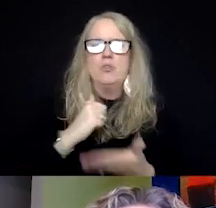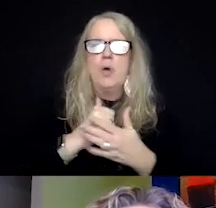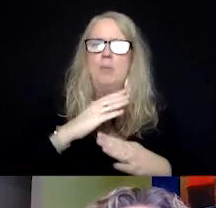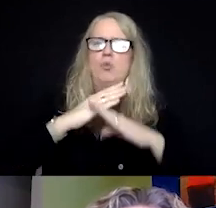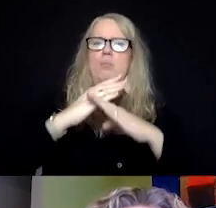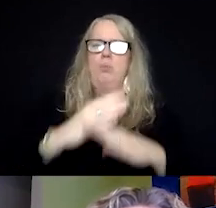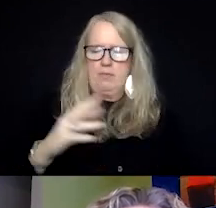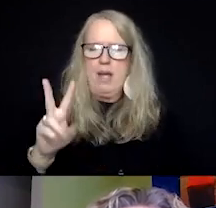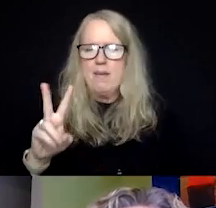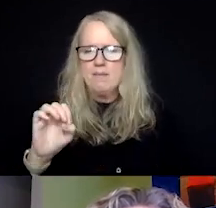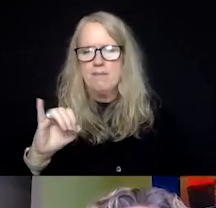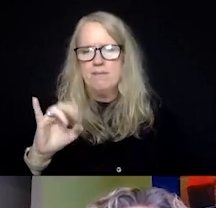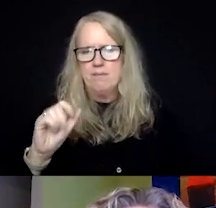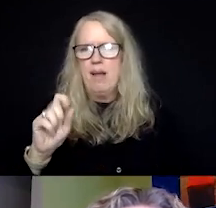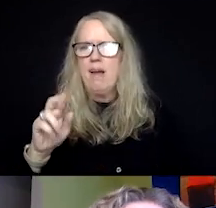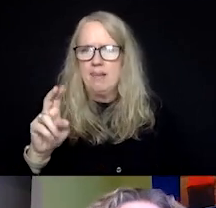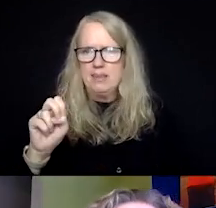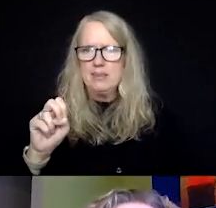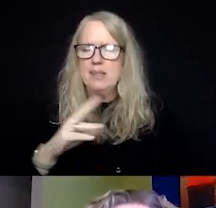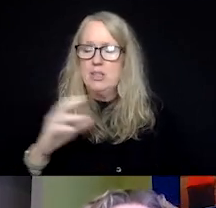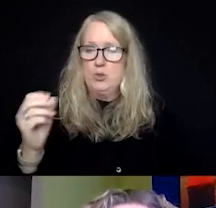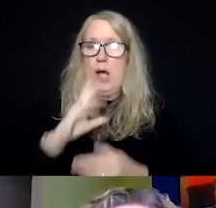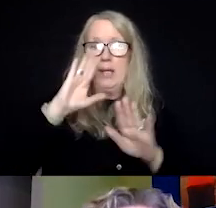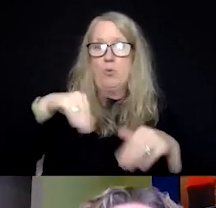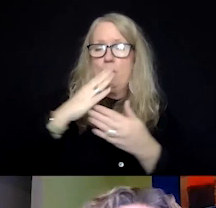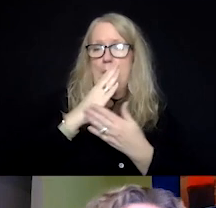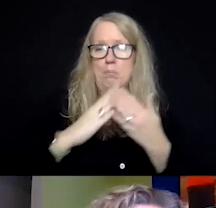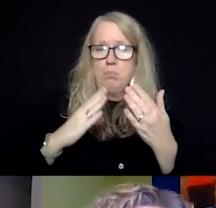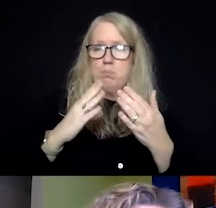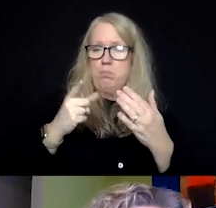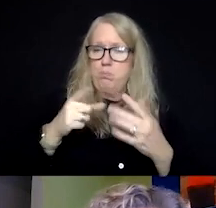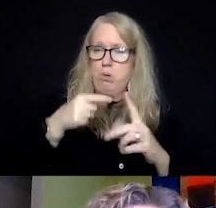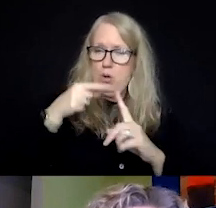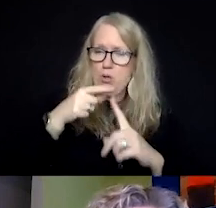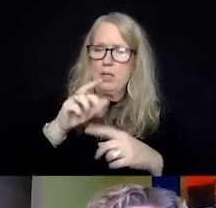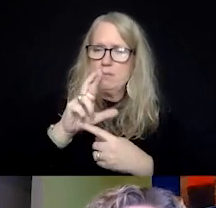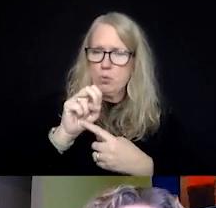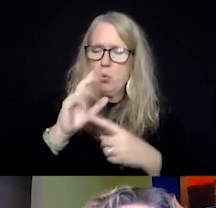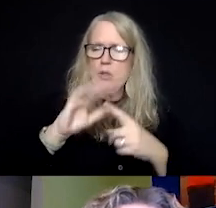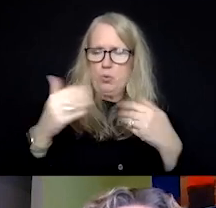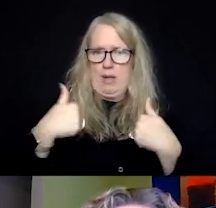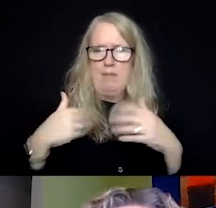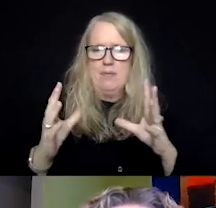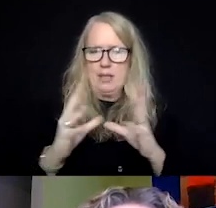I KNOW THAT PART OF THAT CORE PIECE OF THAT CONFERENCE IS DISPEL